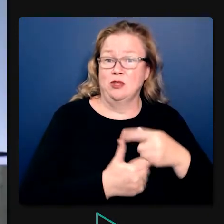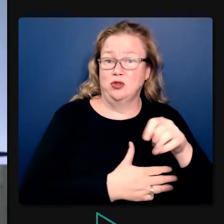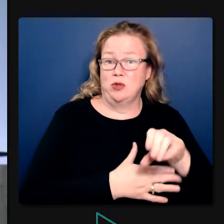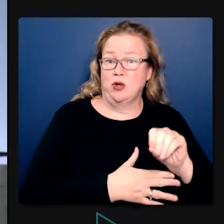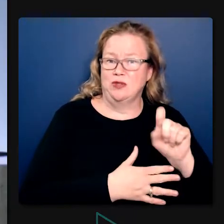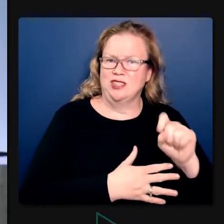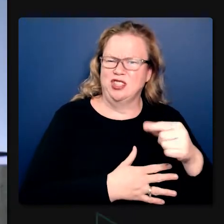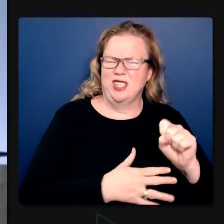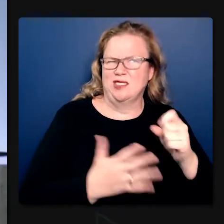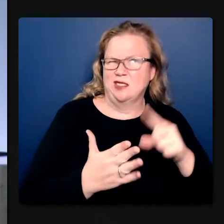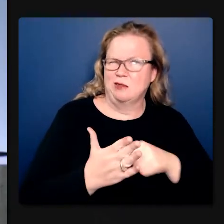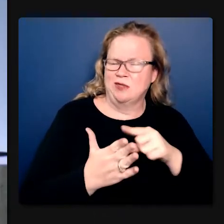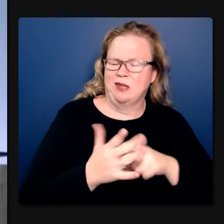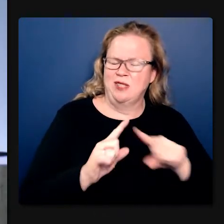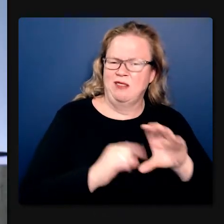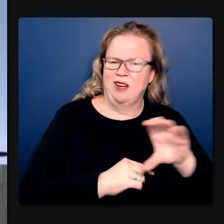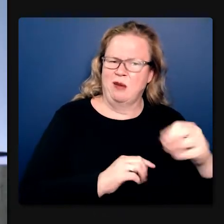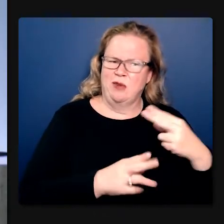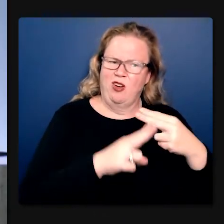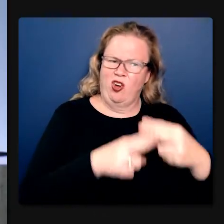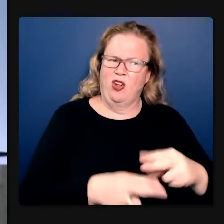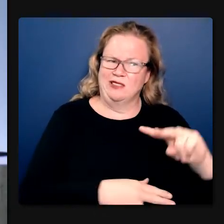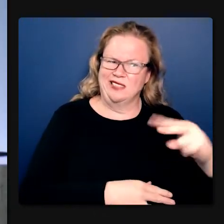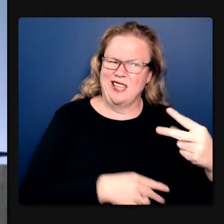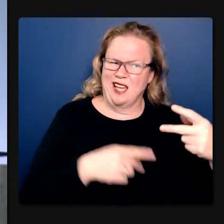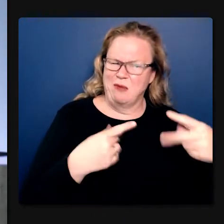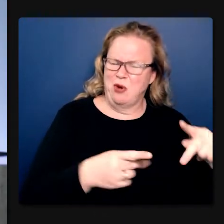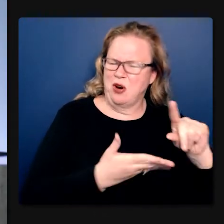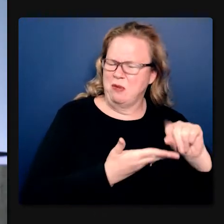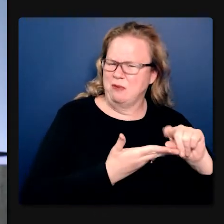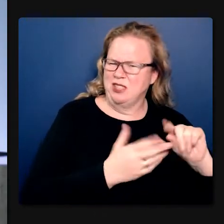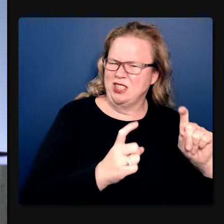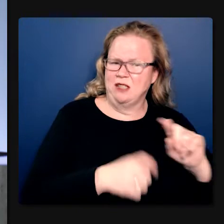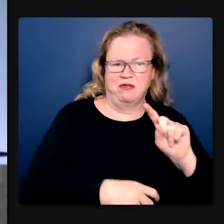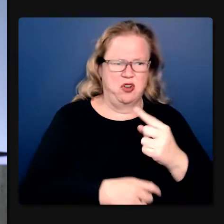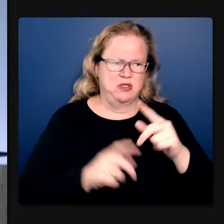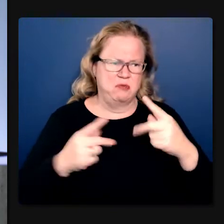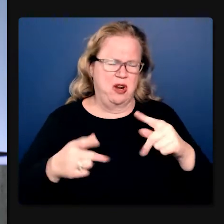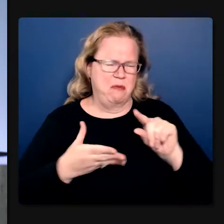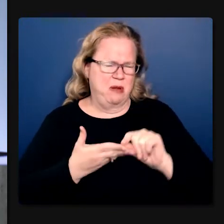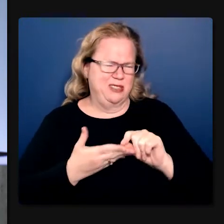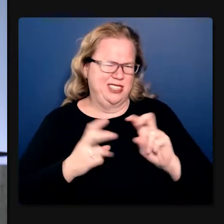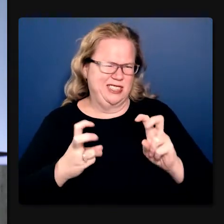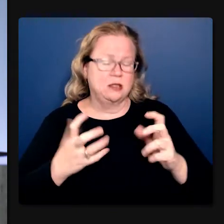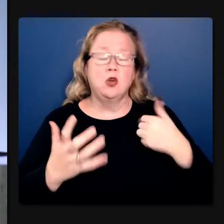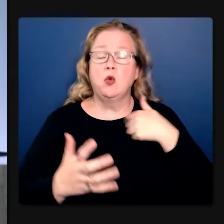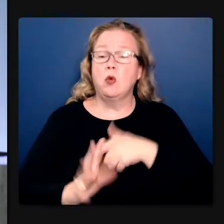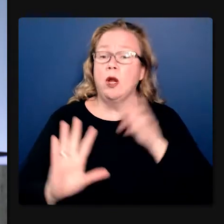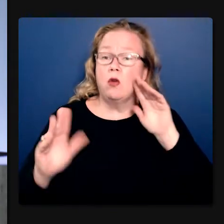Sometimes different companies call this second-party publishing or first-party publishing. We're focused on working